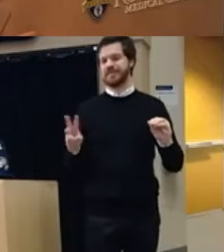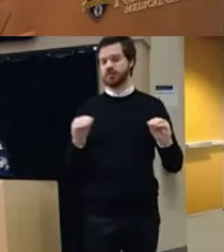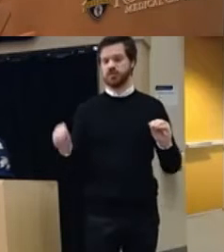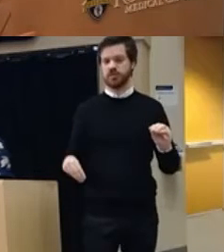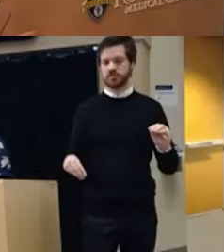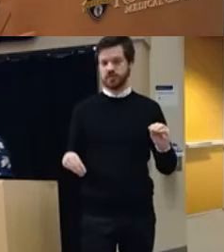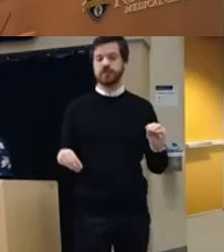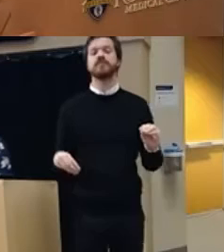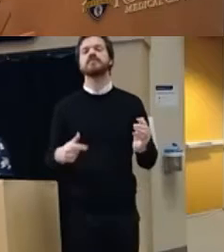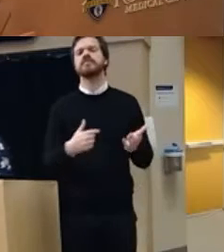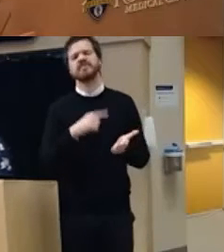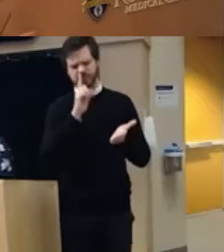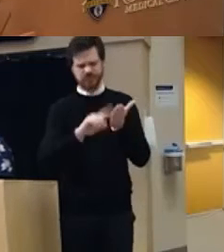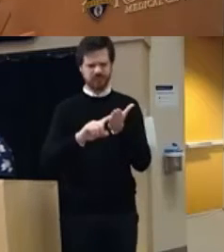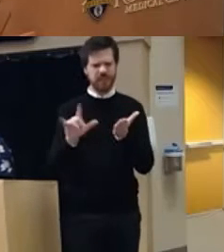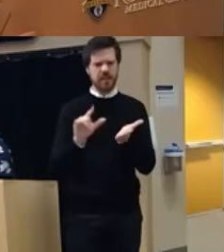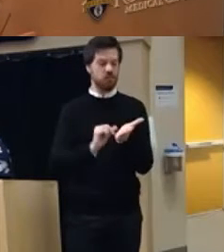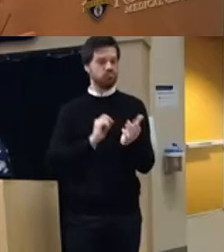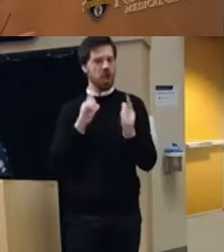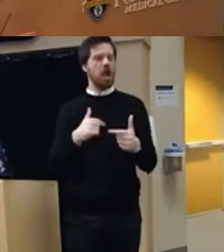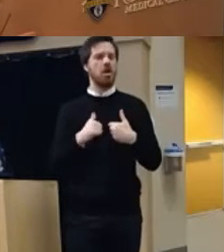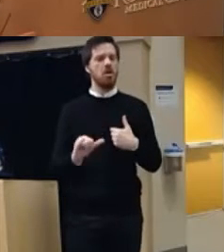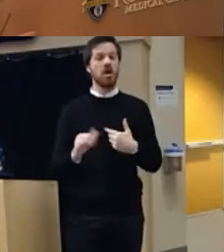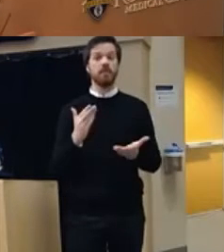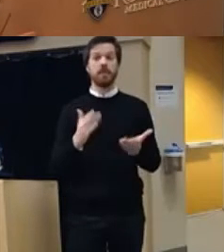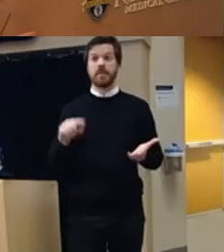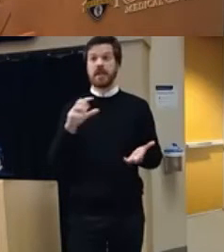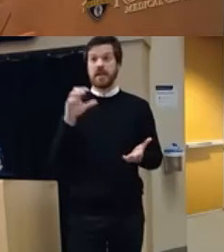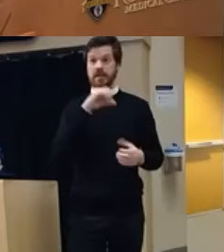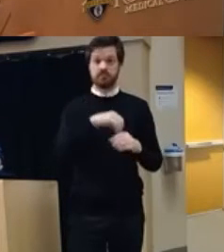in reading up on this literature this surprised me and maybe you guys can guess in your head how